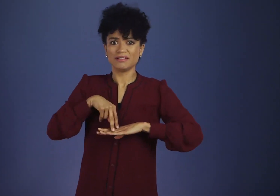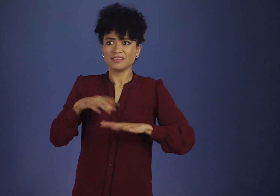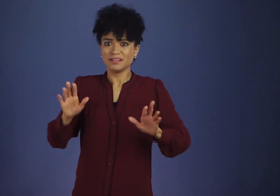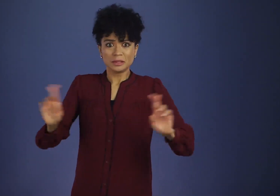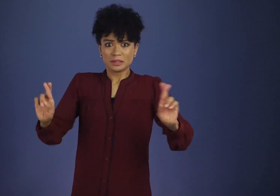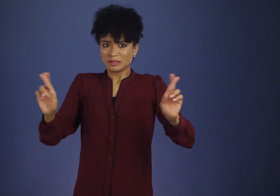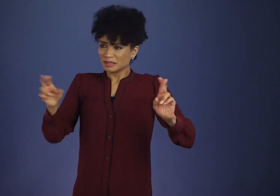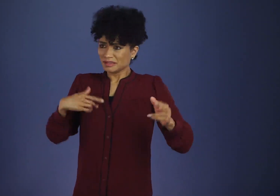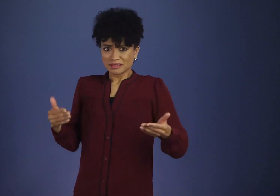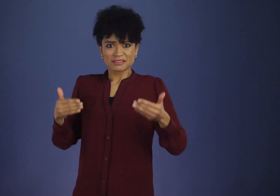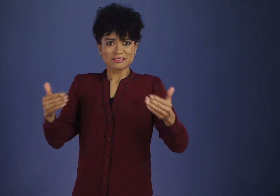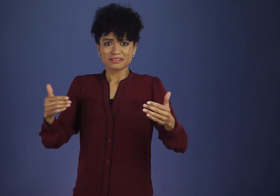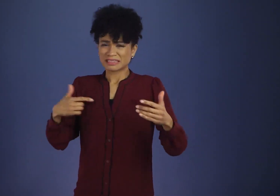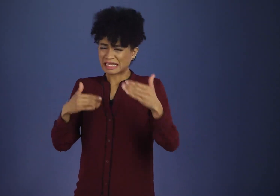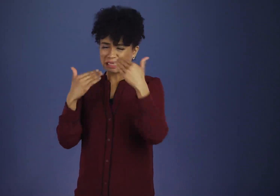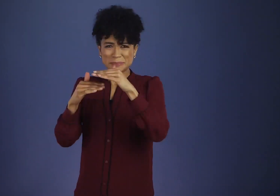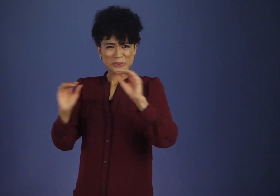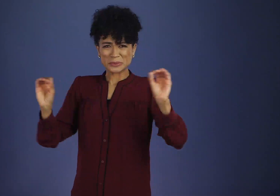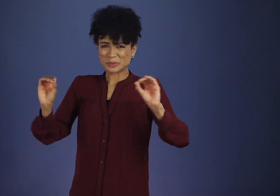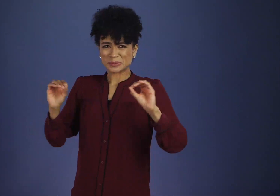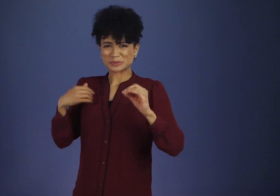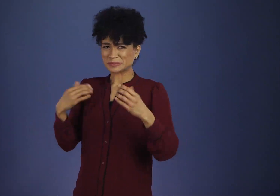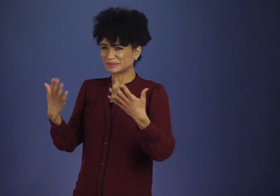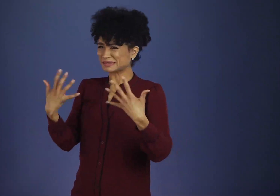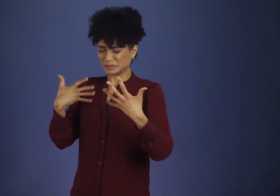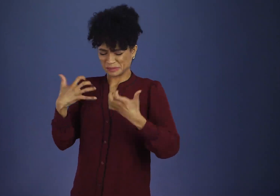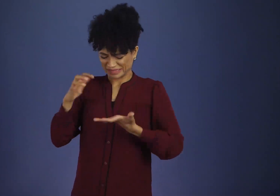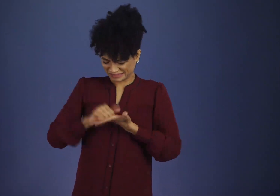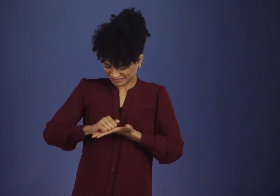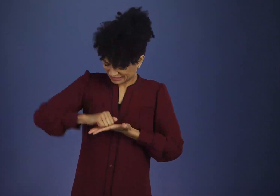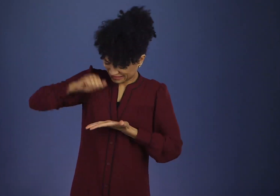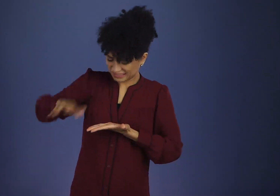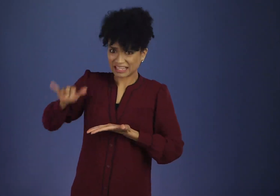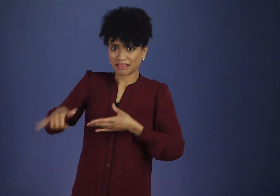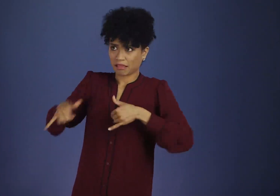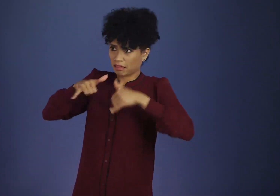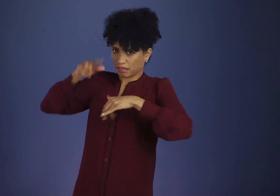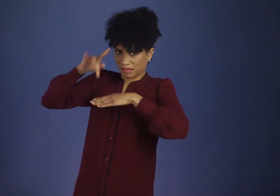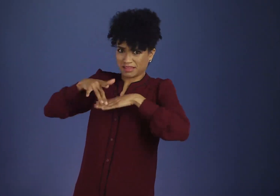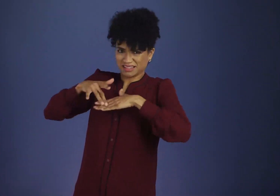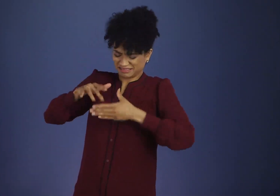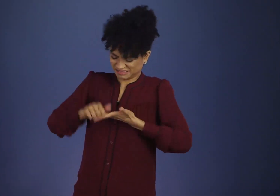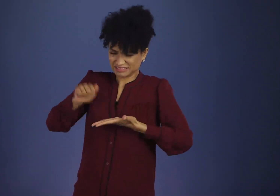We stand ready to do anything which will lift the merciless obsession from us.